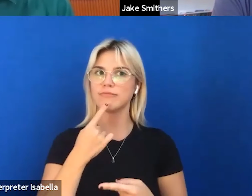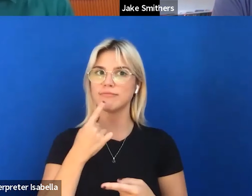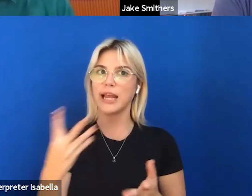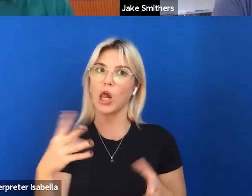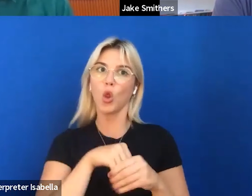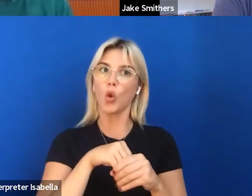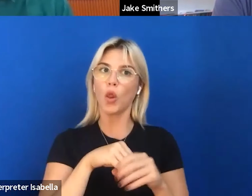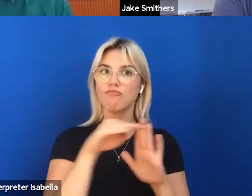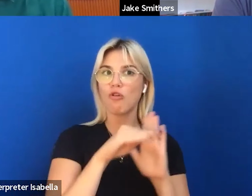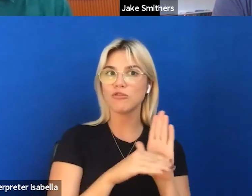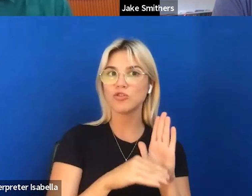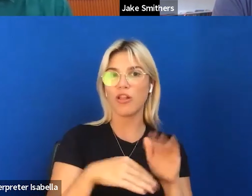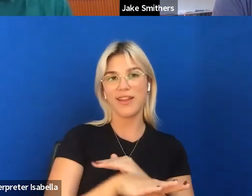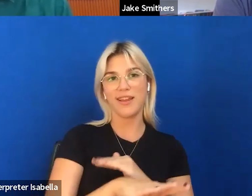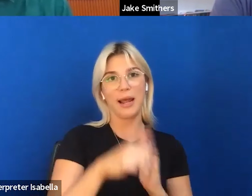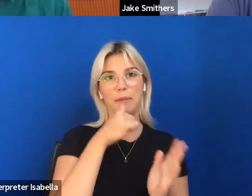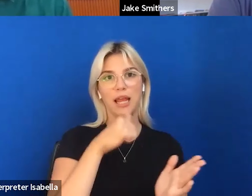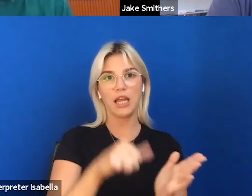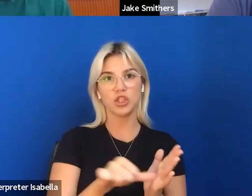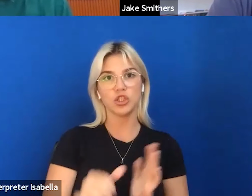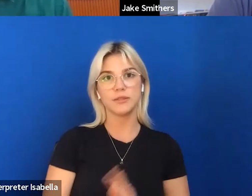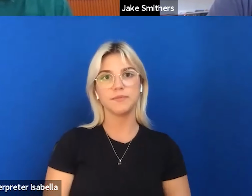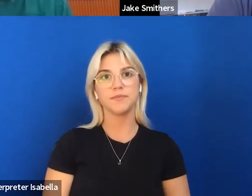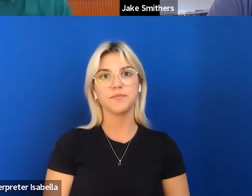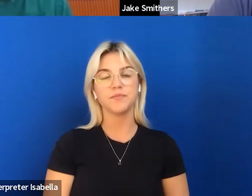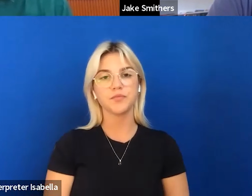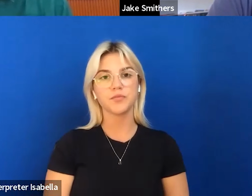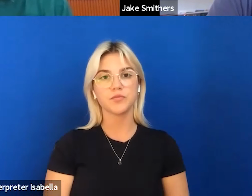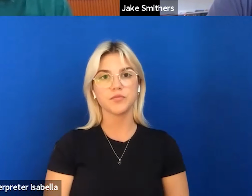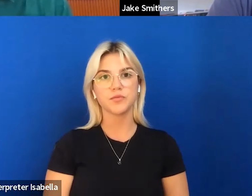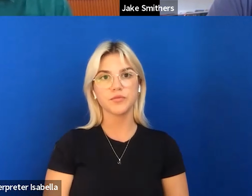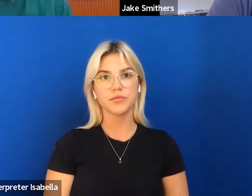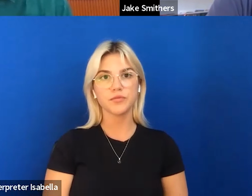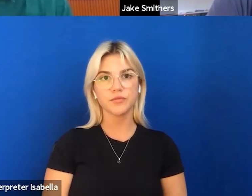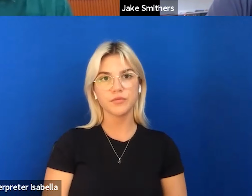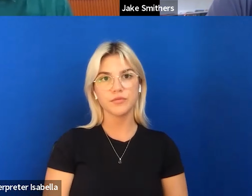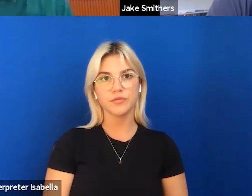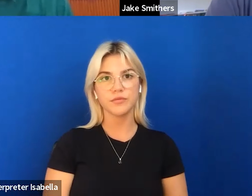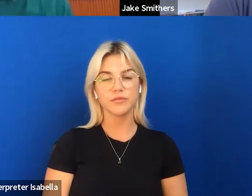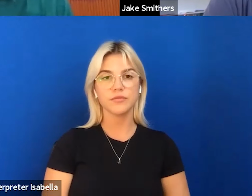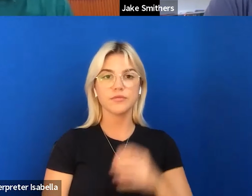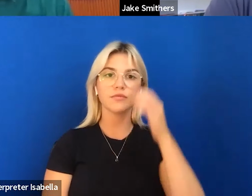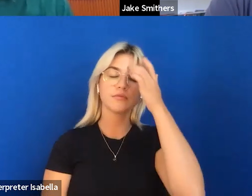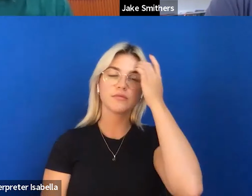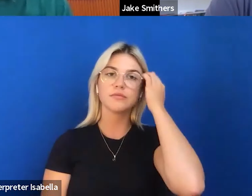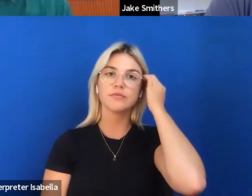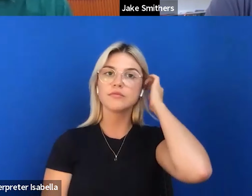Yeah, absolutely. Thanks, Lucy.